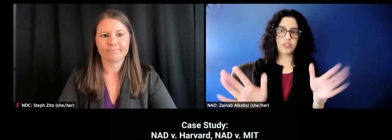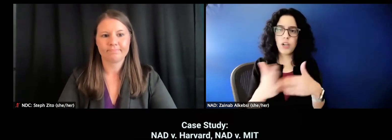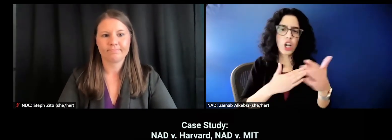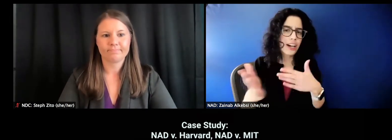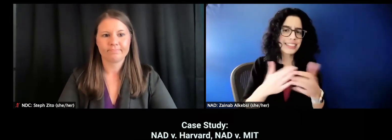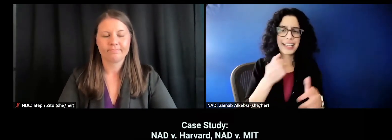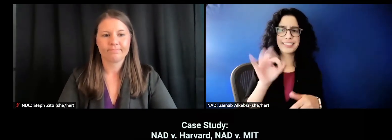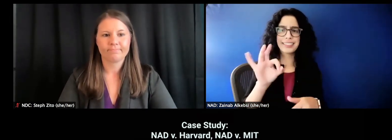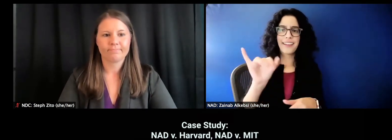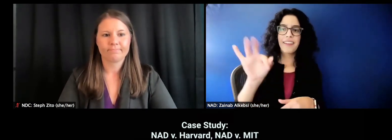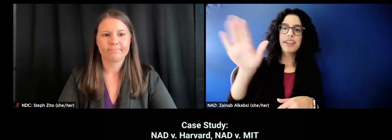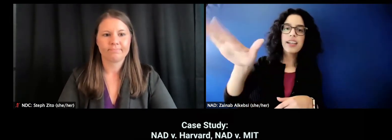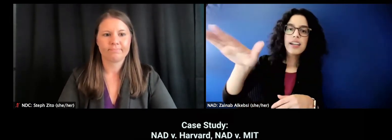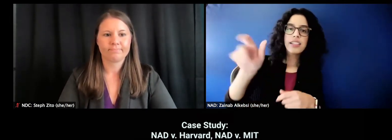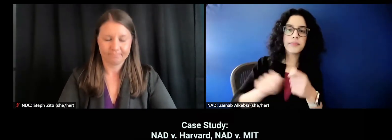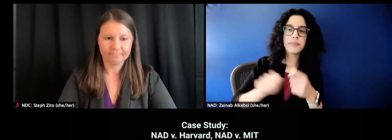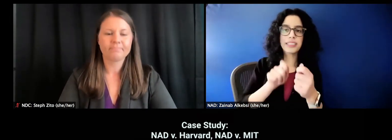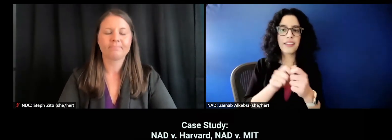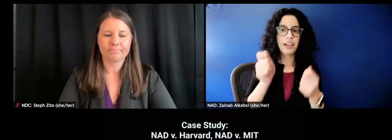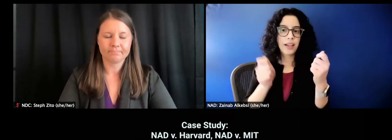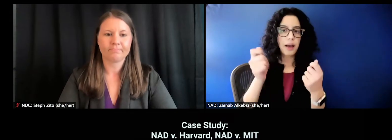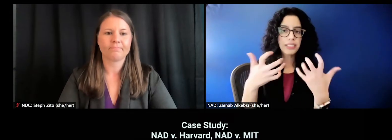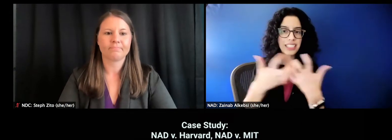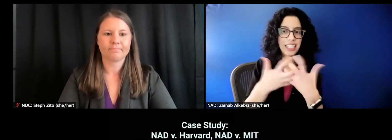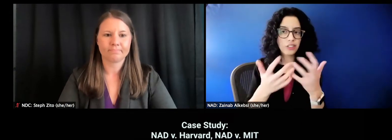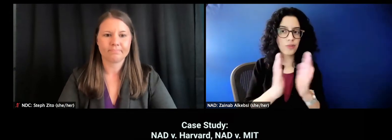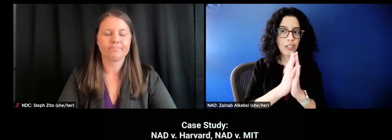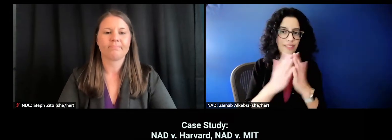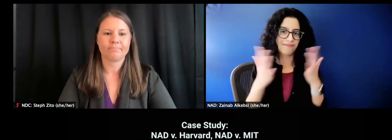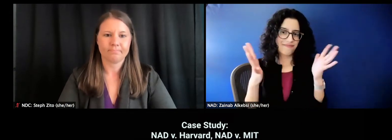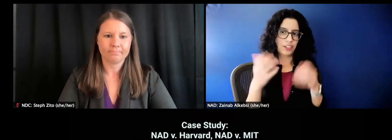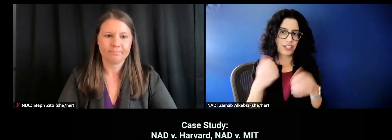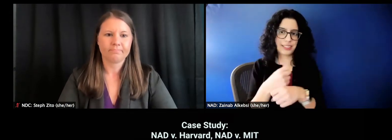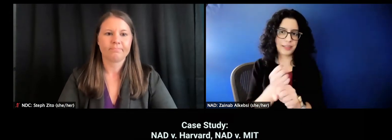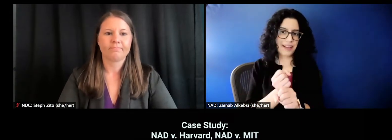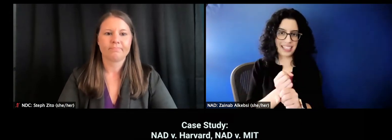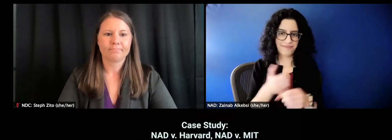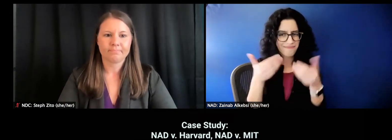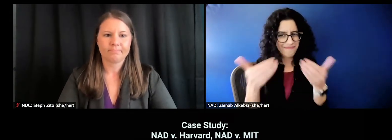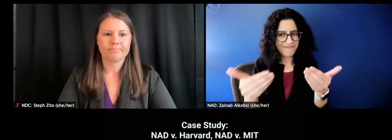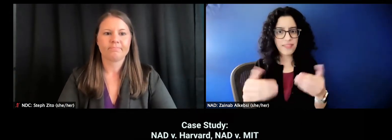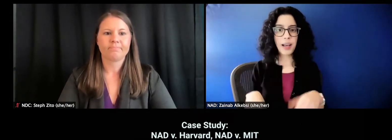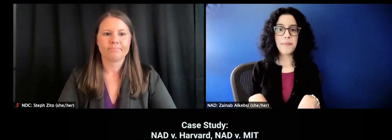of if a specific accommodation request has been made.